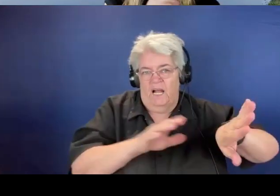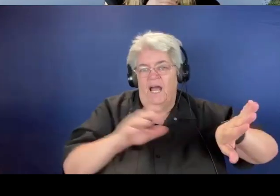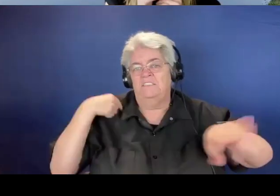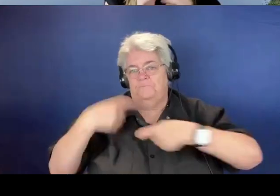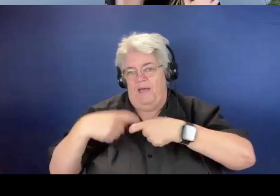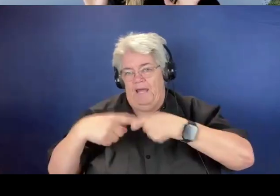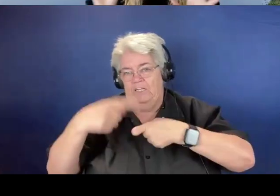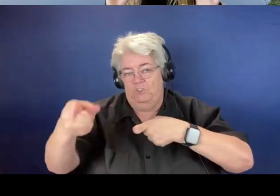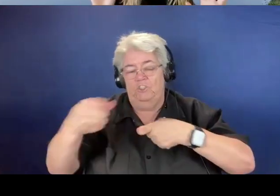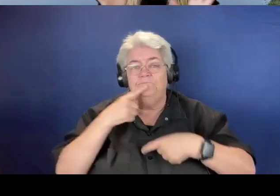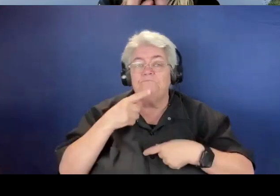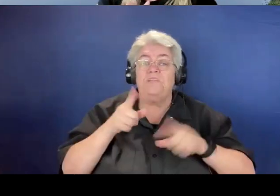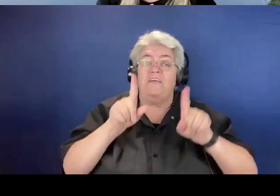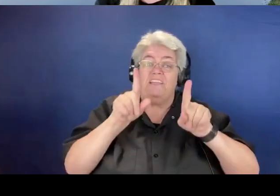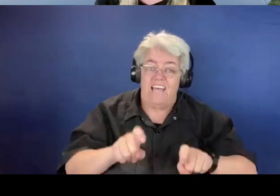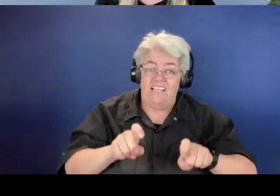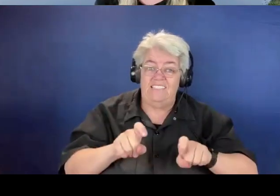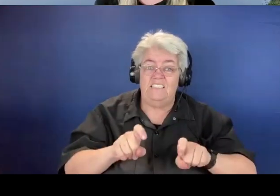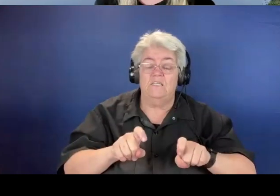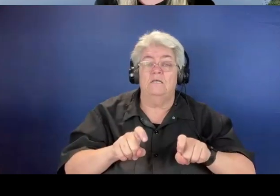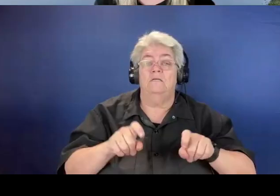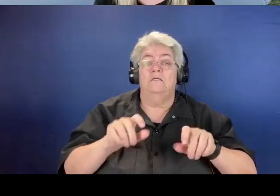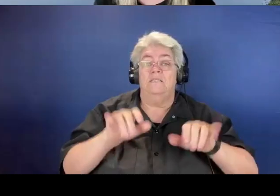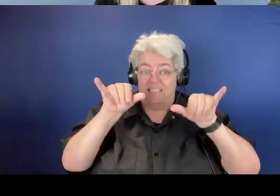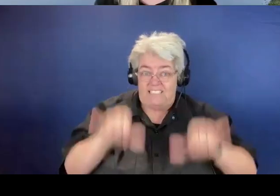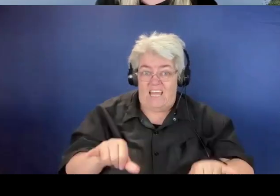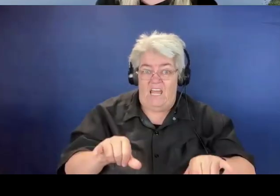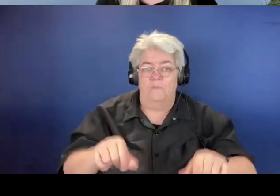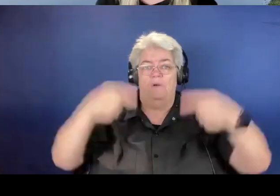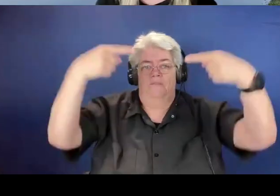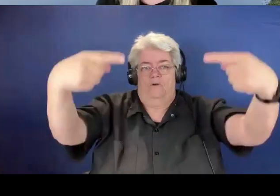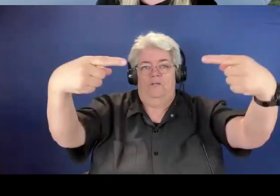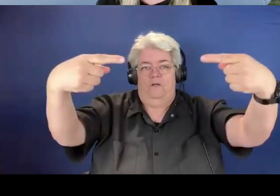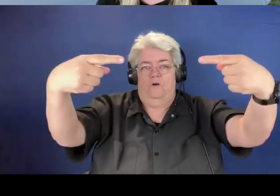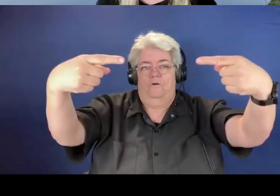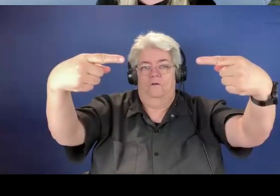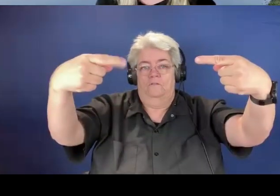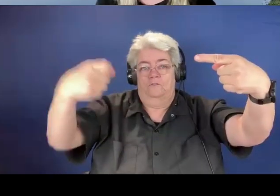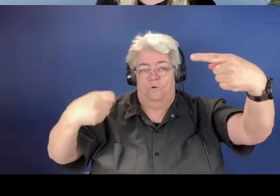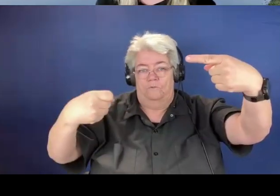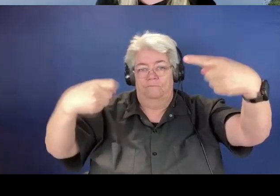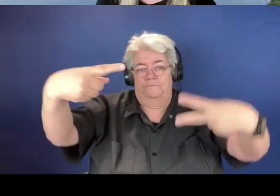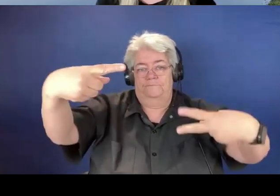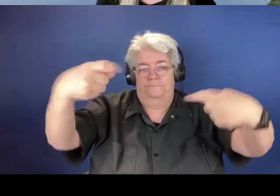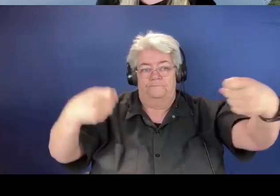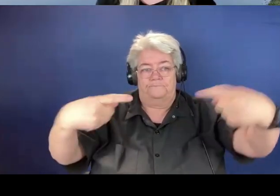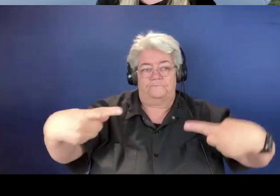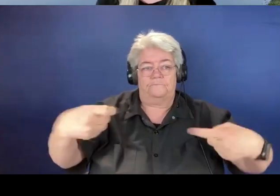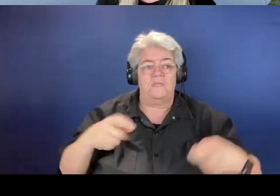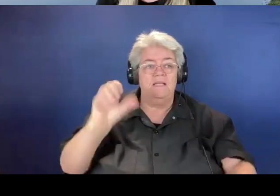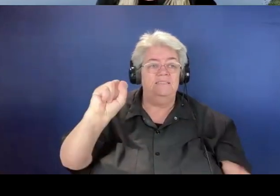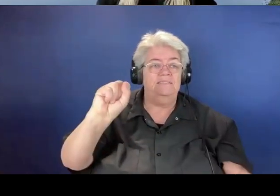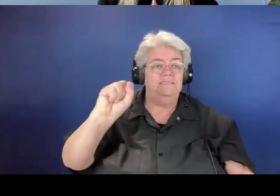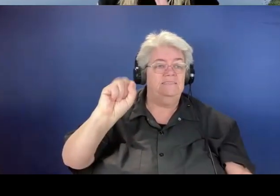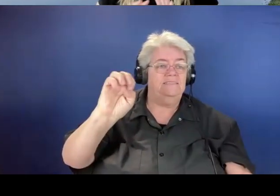if they're the same test but just available in both languages. And so some of these tests like the CELF-P and the CELF-5 and the OWLS are